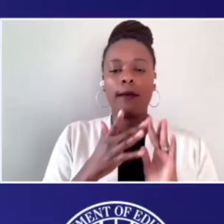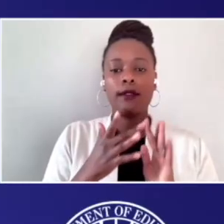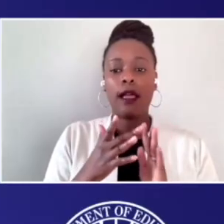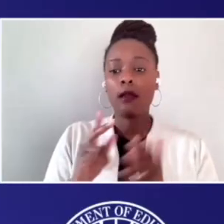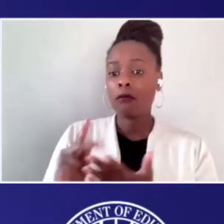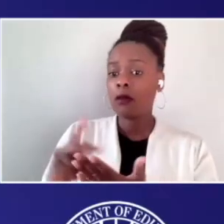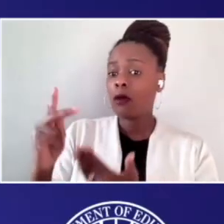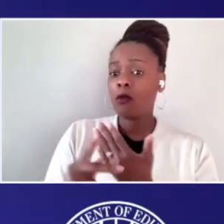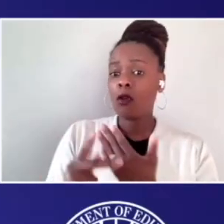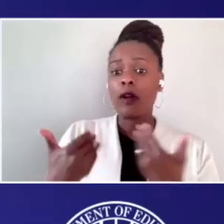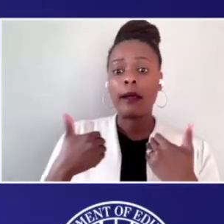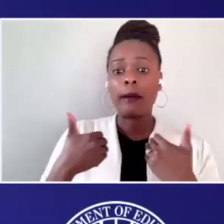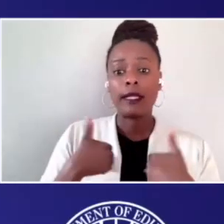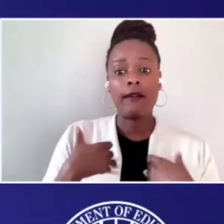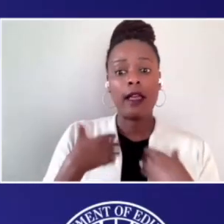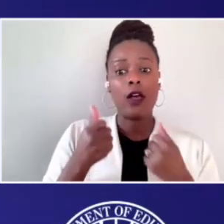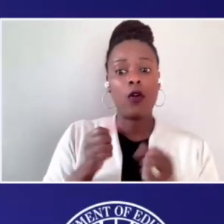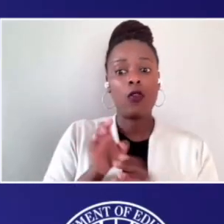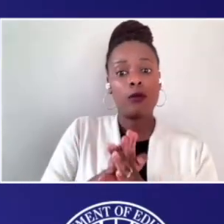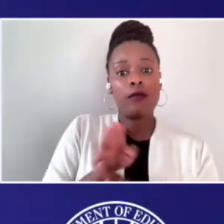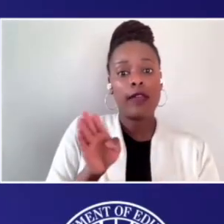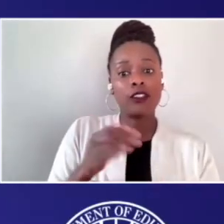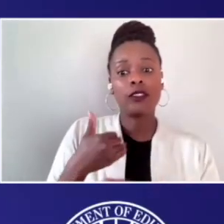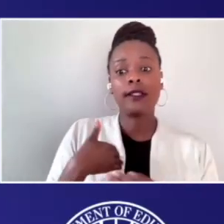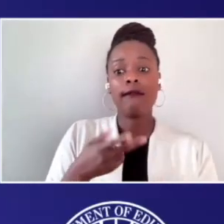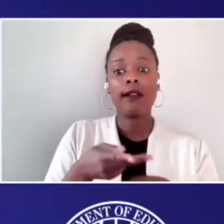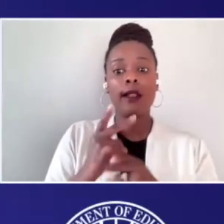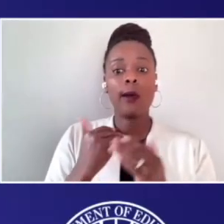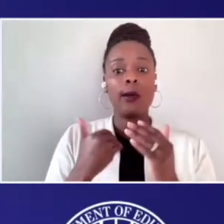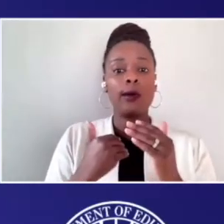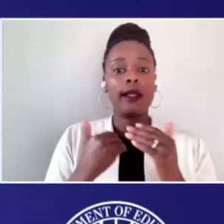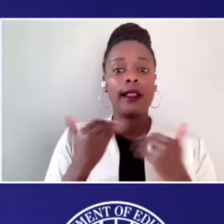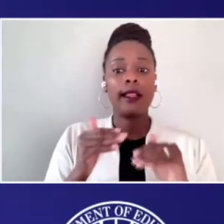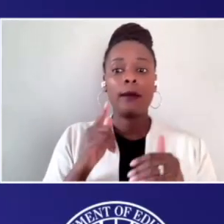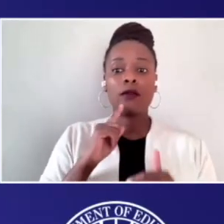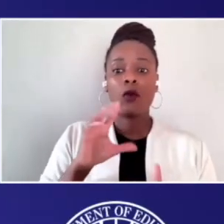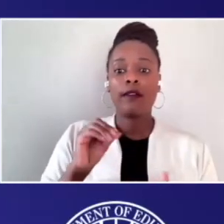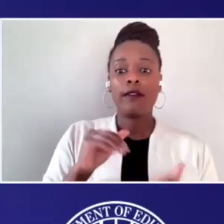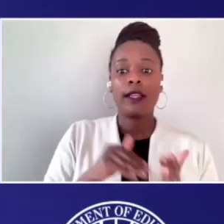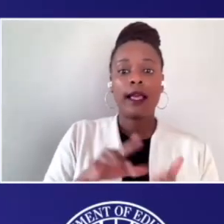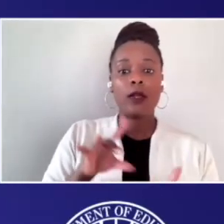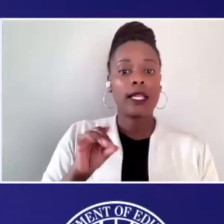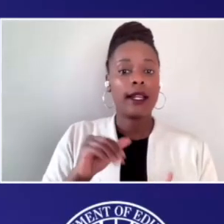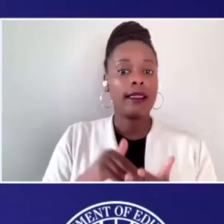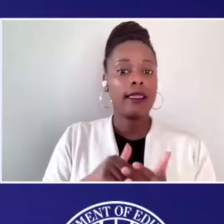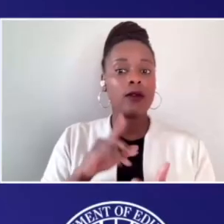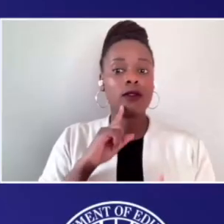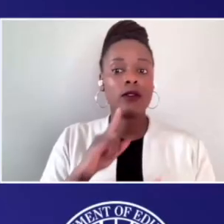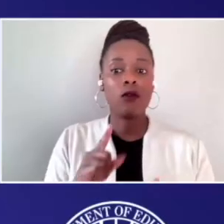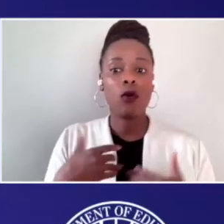limits at 50,000 and 80,000 for those different health professions, that is not we are not taking those health